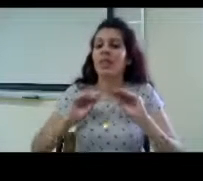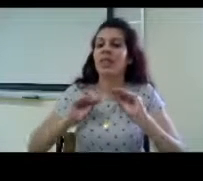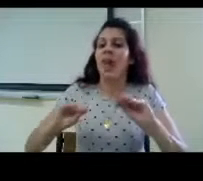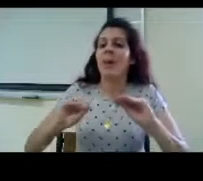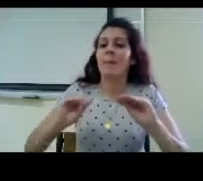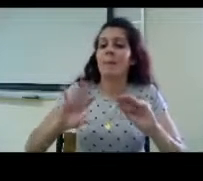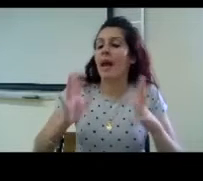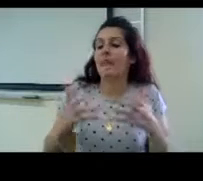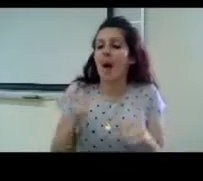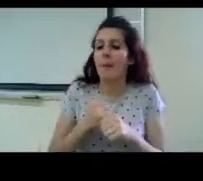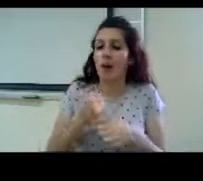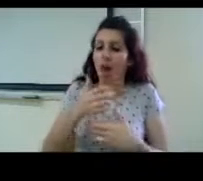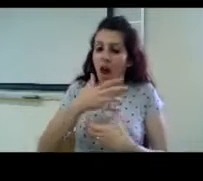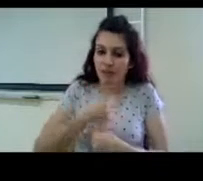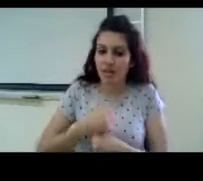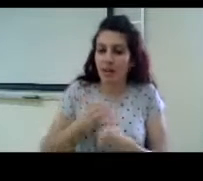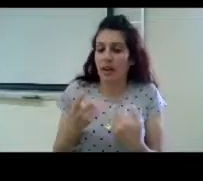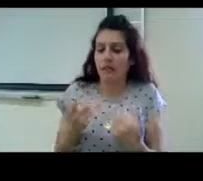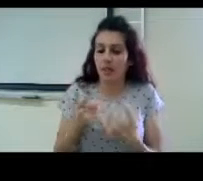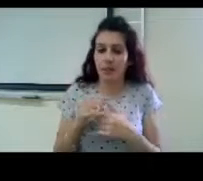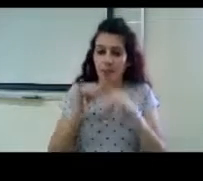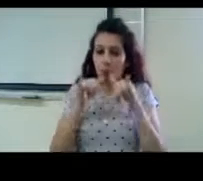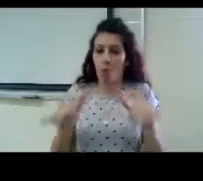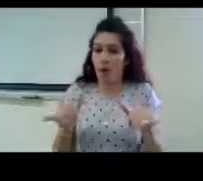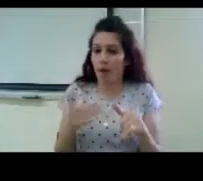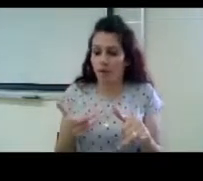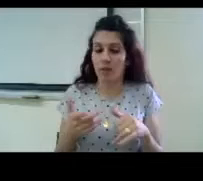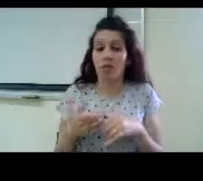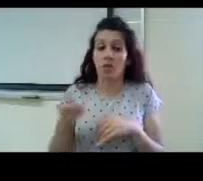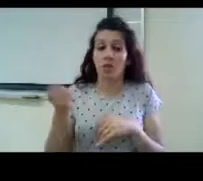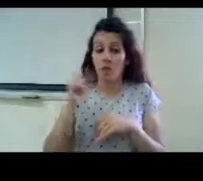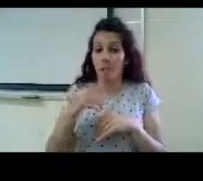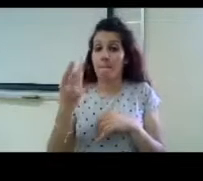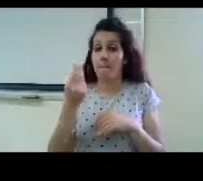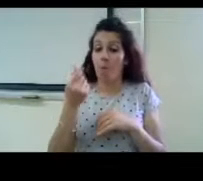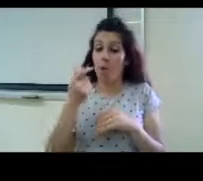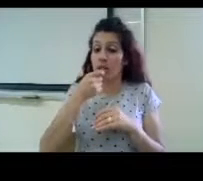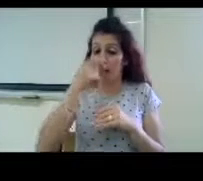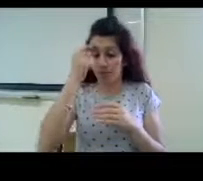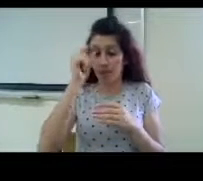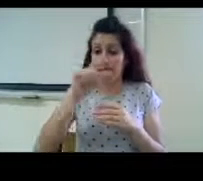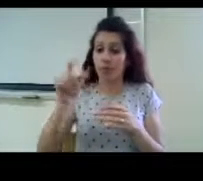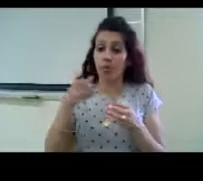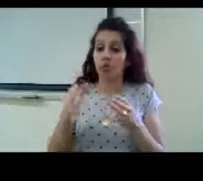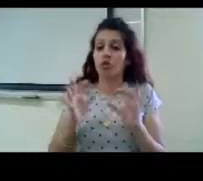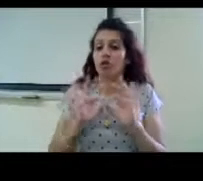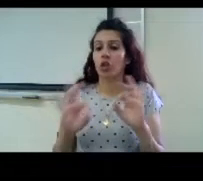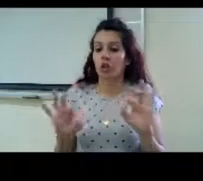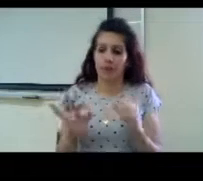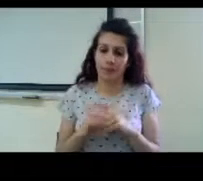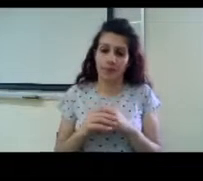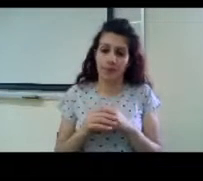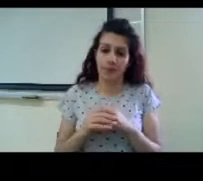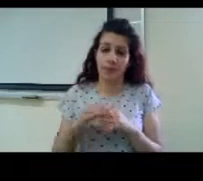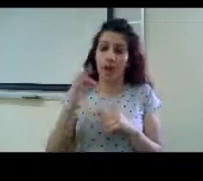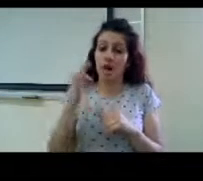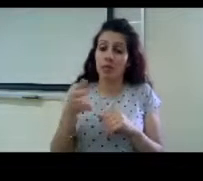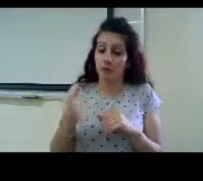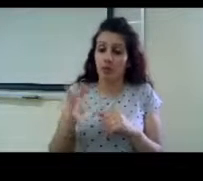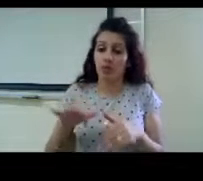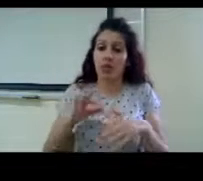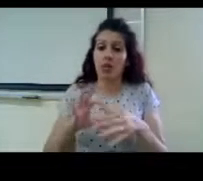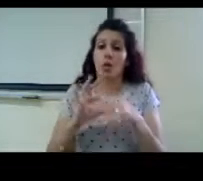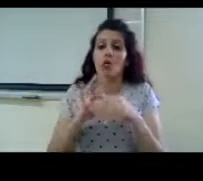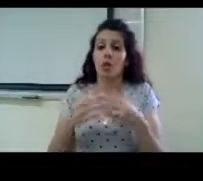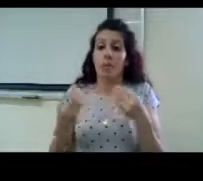in western Africa but digital learning doesn't work for all children unless it